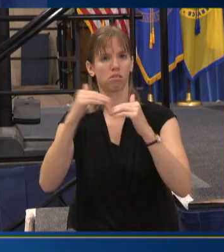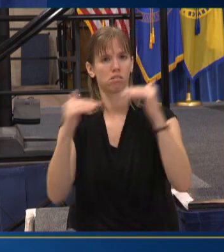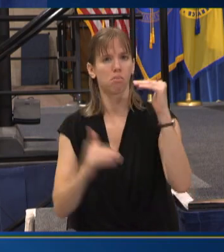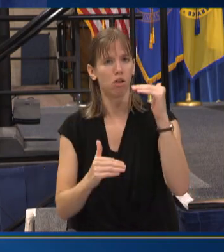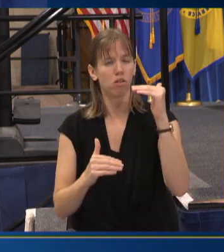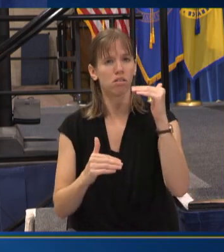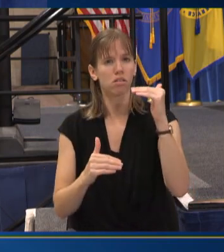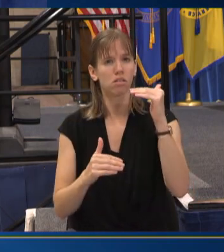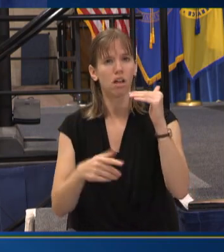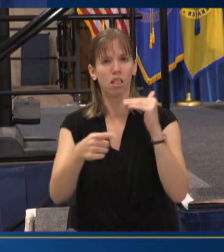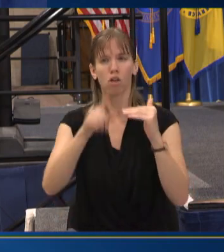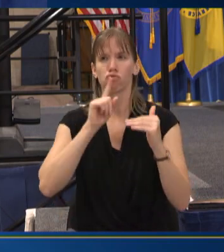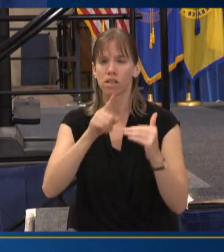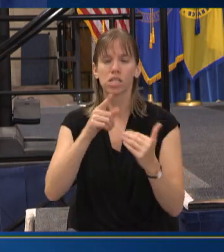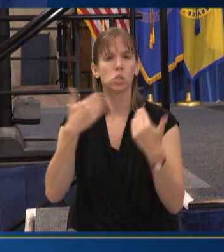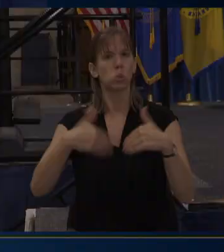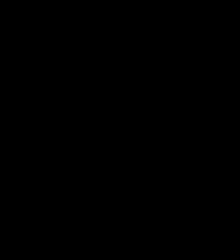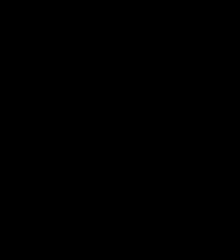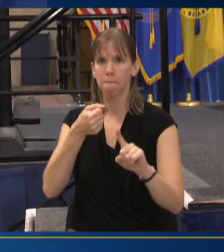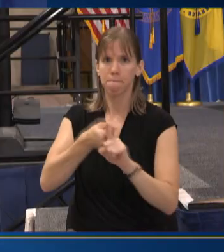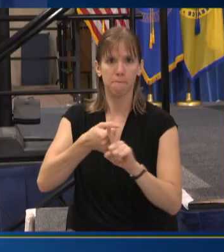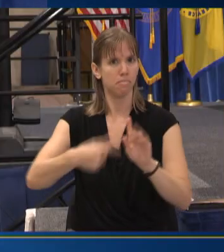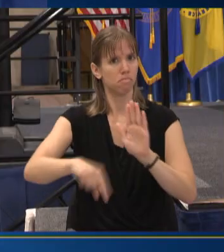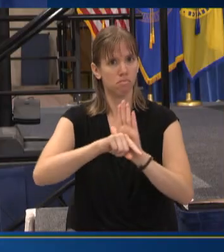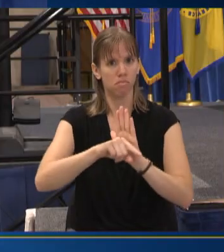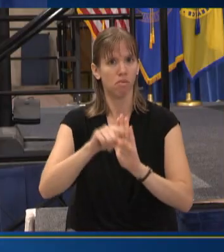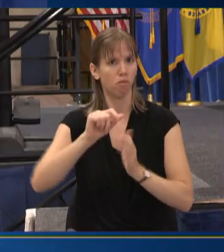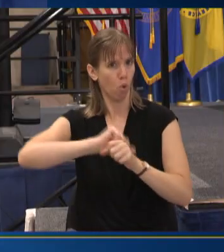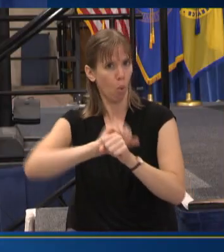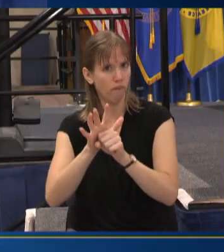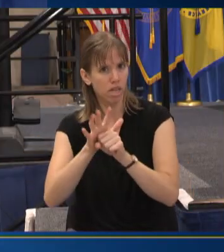of the COVID pandemic our low income and indigenous communities.